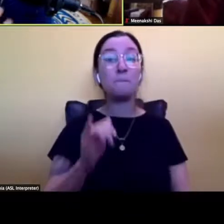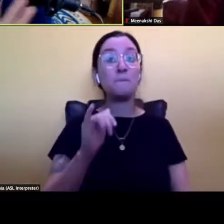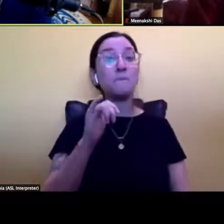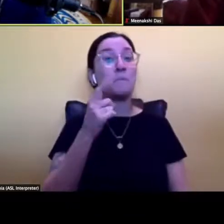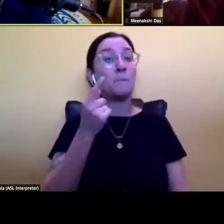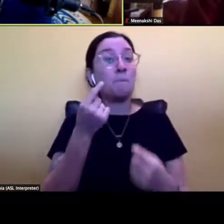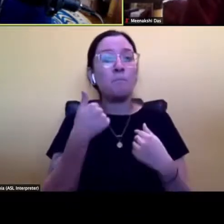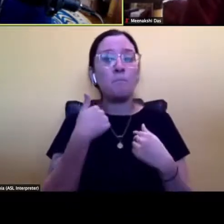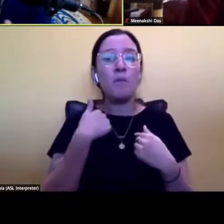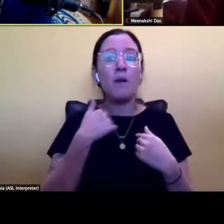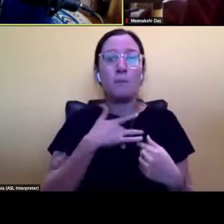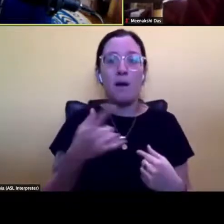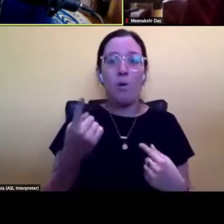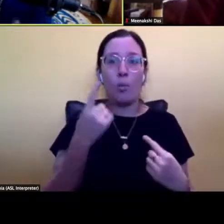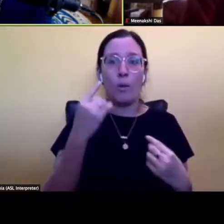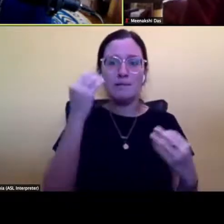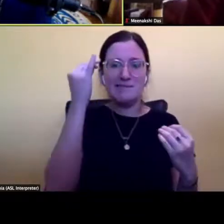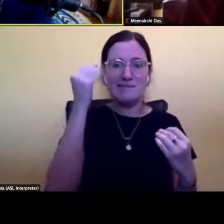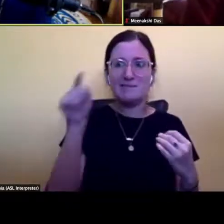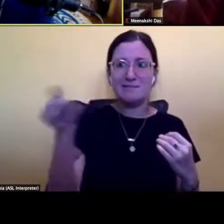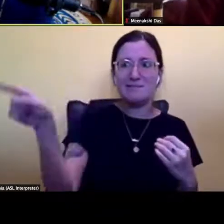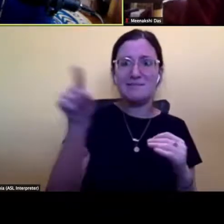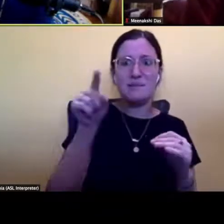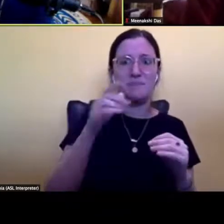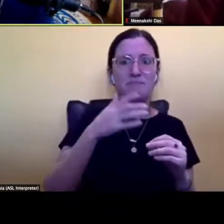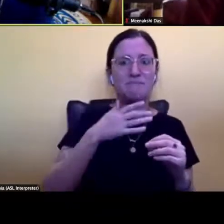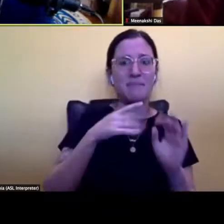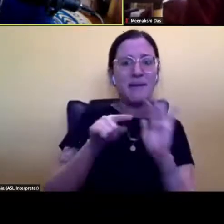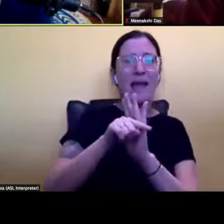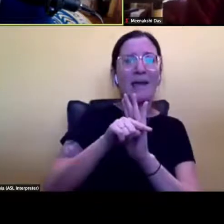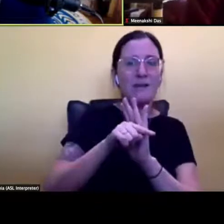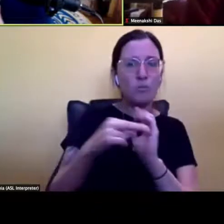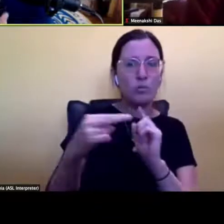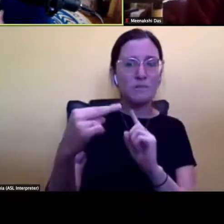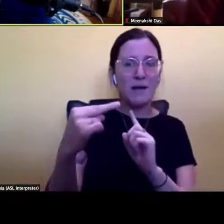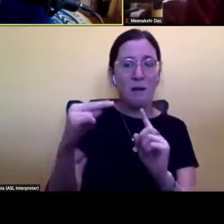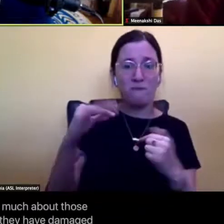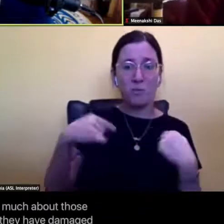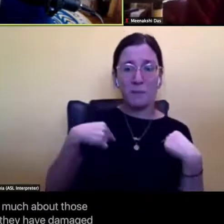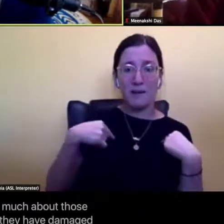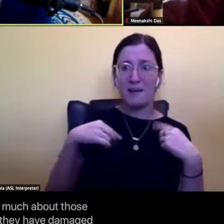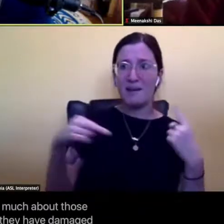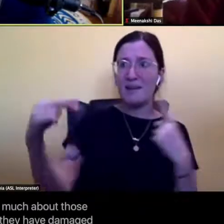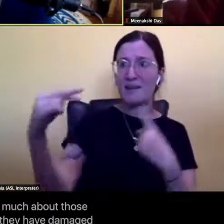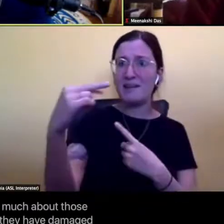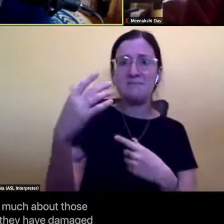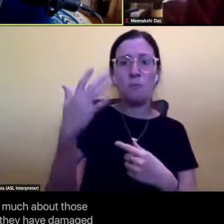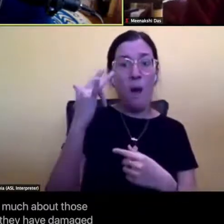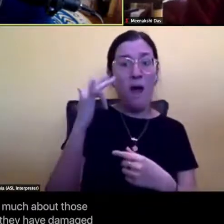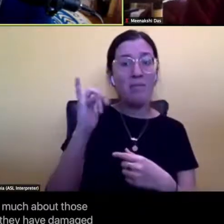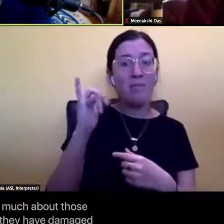they have damaged my success in academia or have prevented me from really being successful